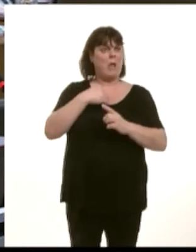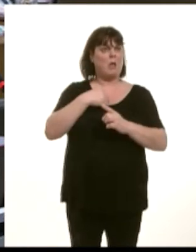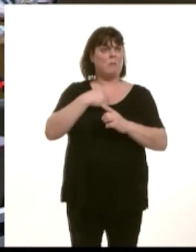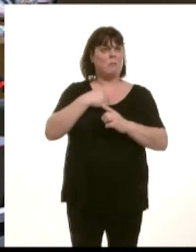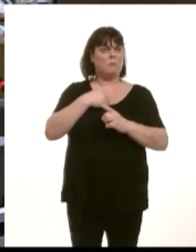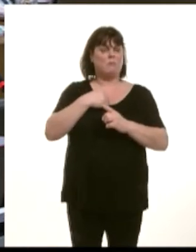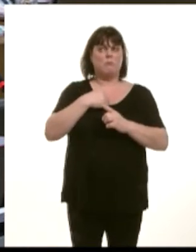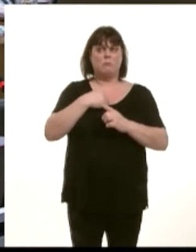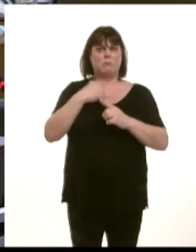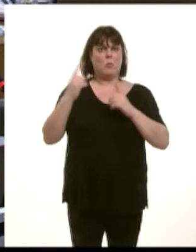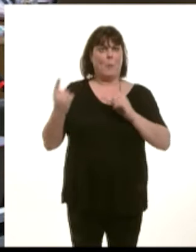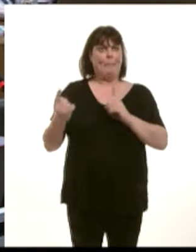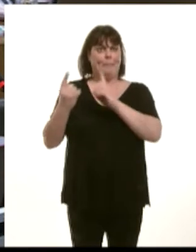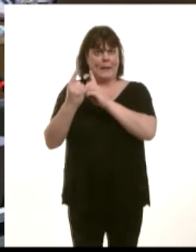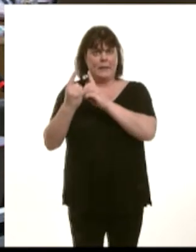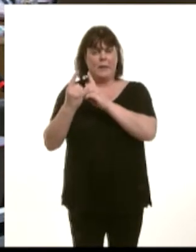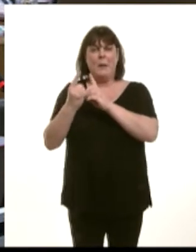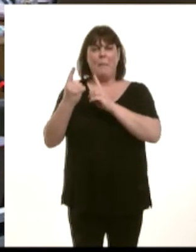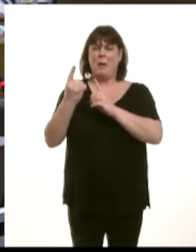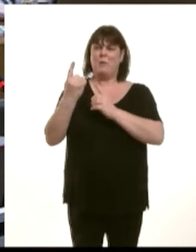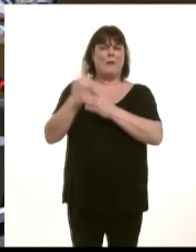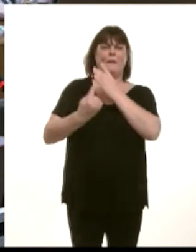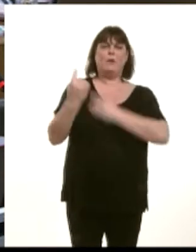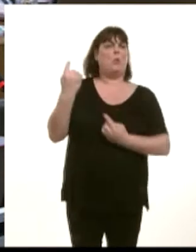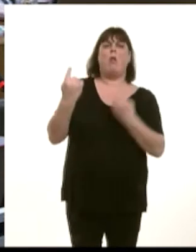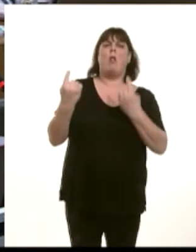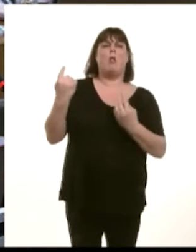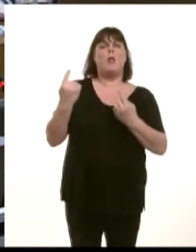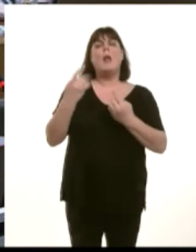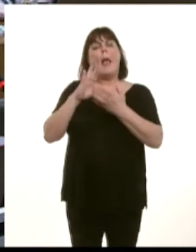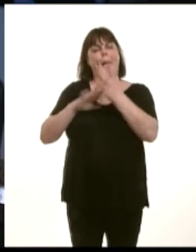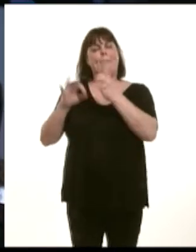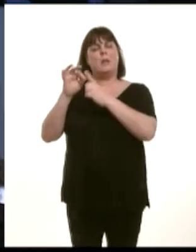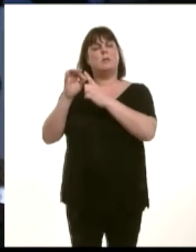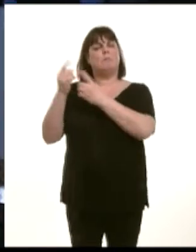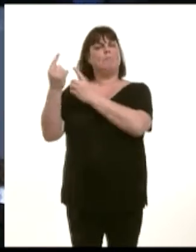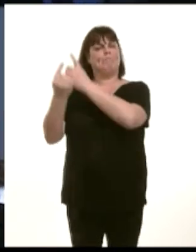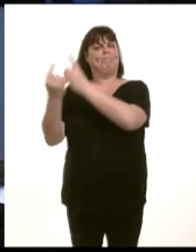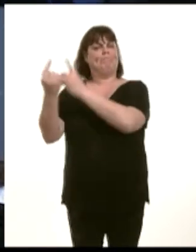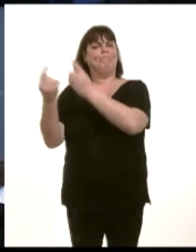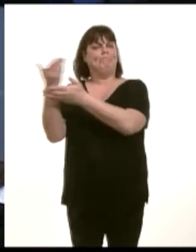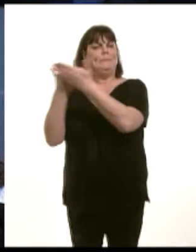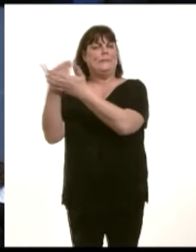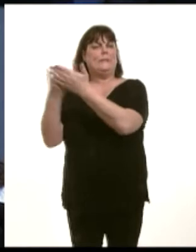matters are dealt with by individual Ministers, but I can assure Members that they are dealt with.